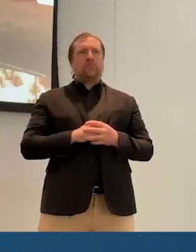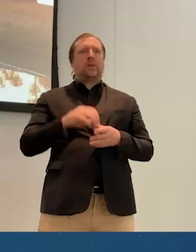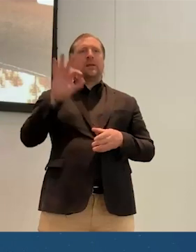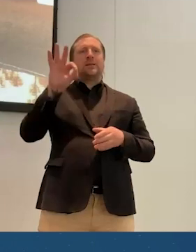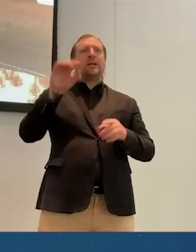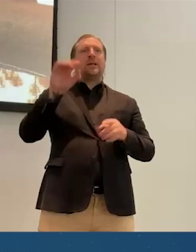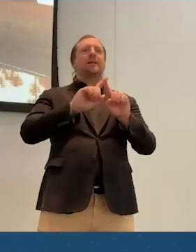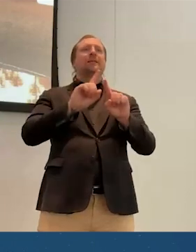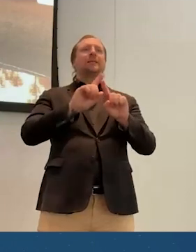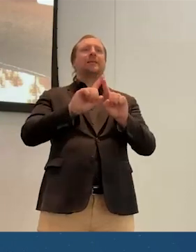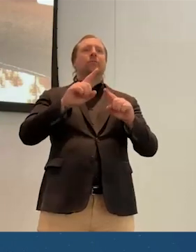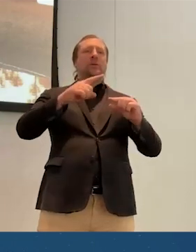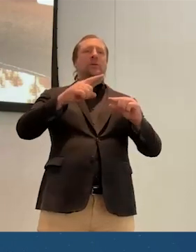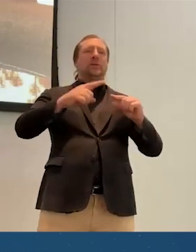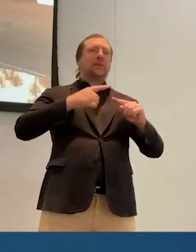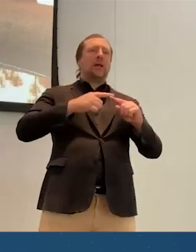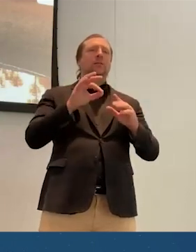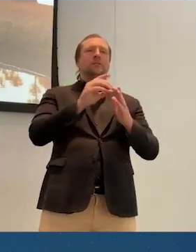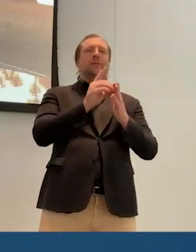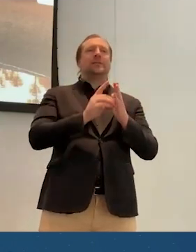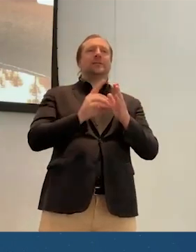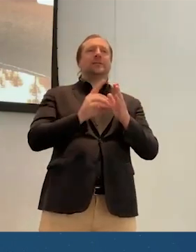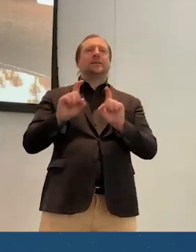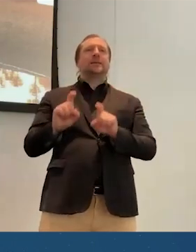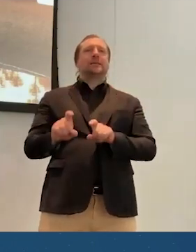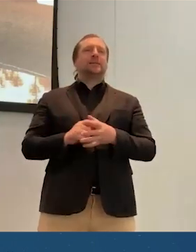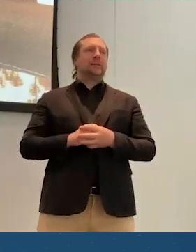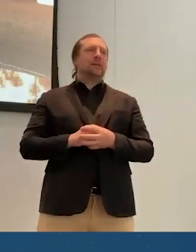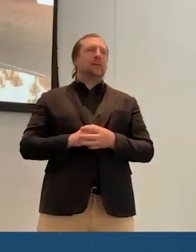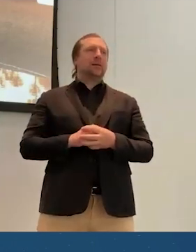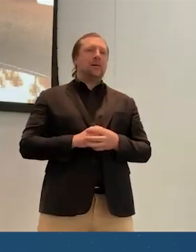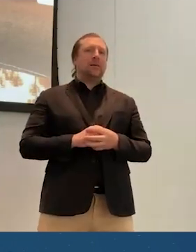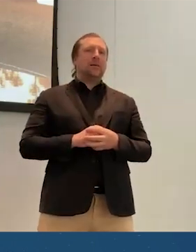we refined the system where significant enhancements